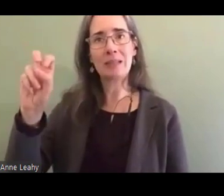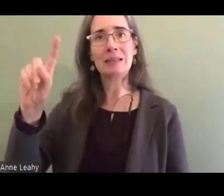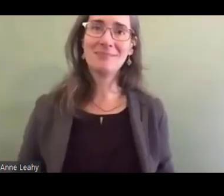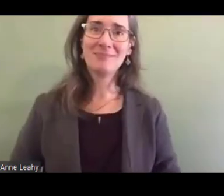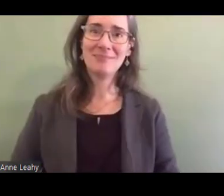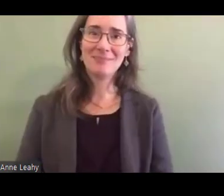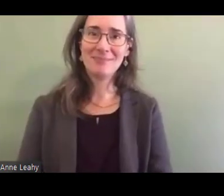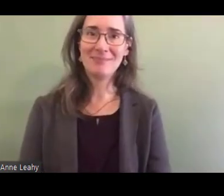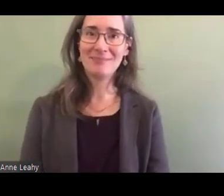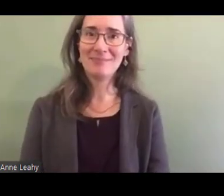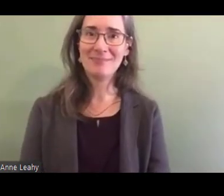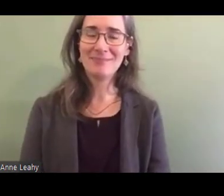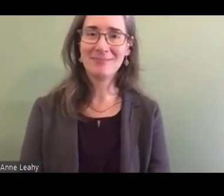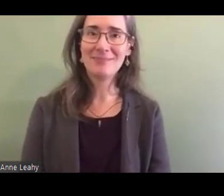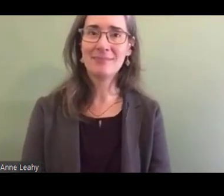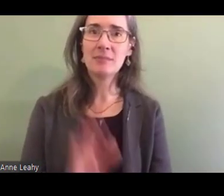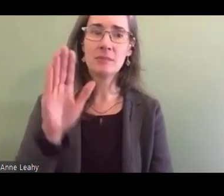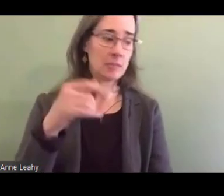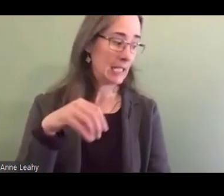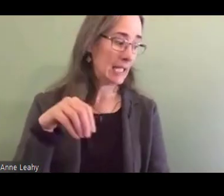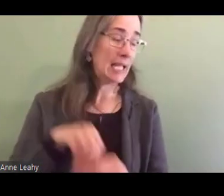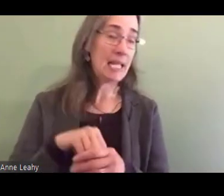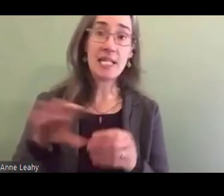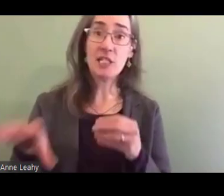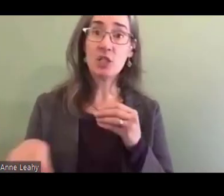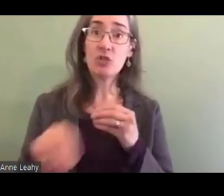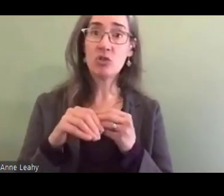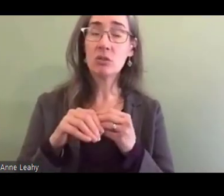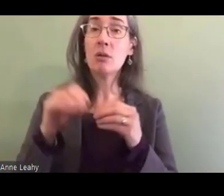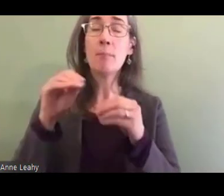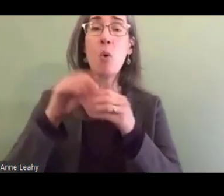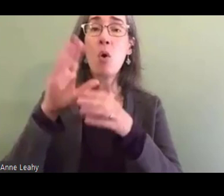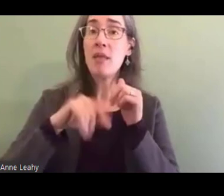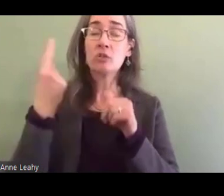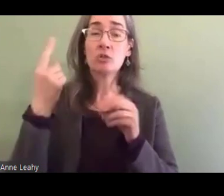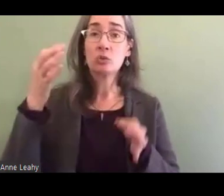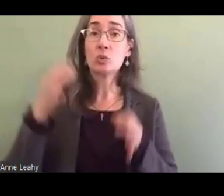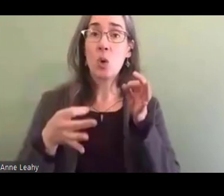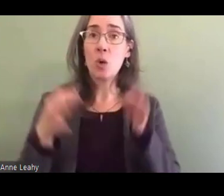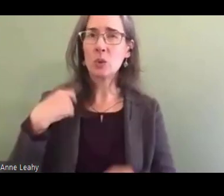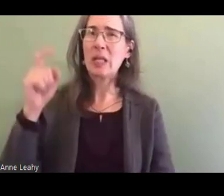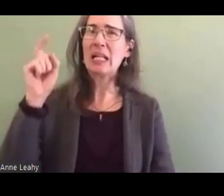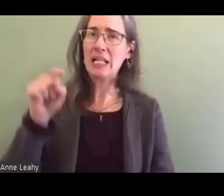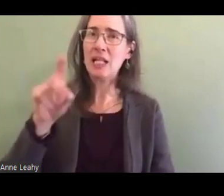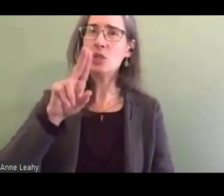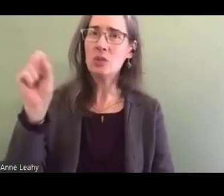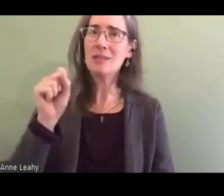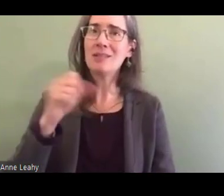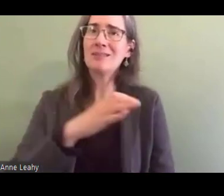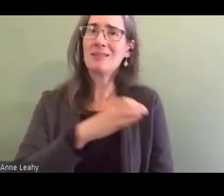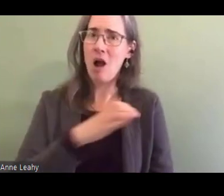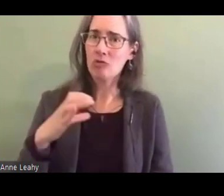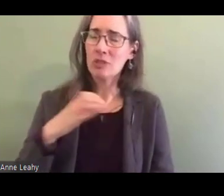But, we also, in addition, more than the courts we need the United States Congress to act.